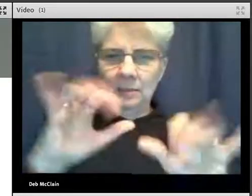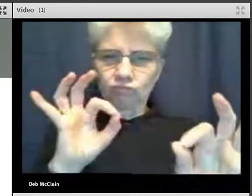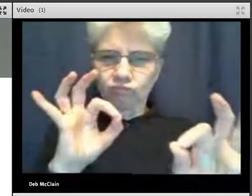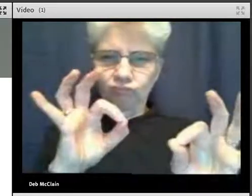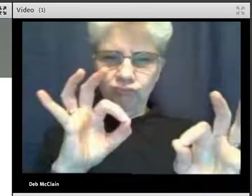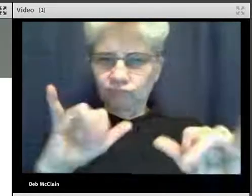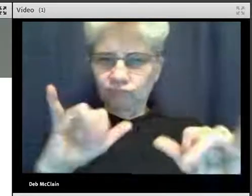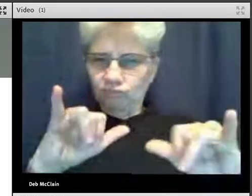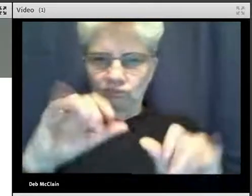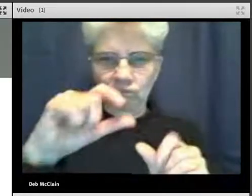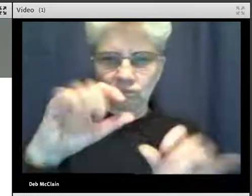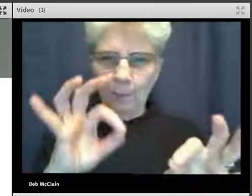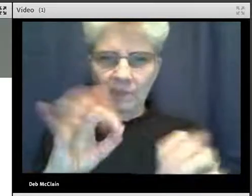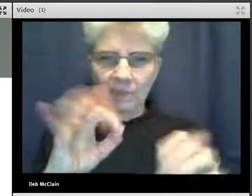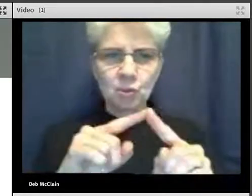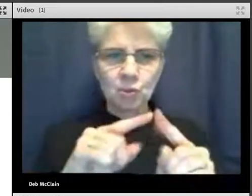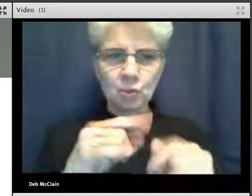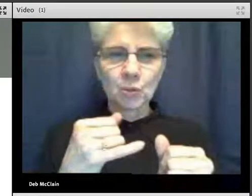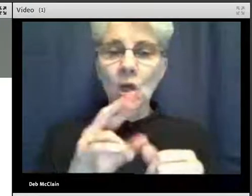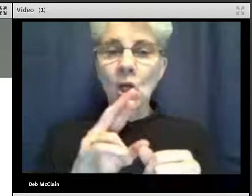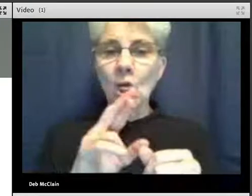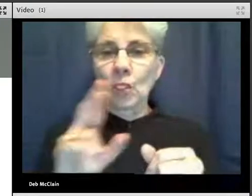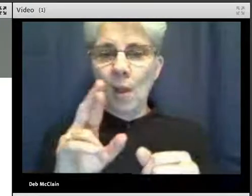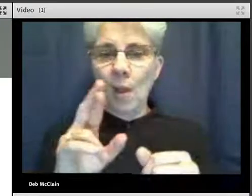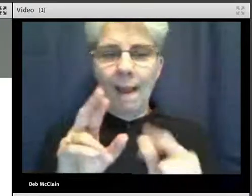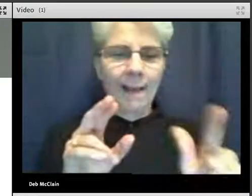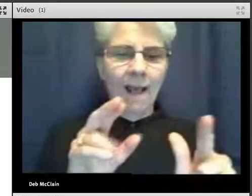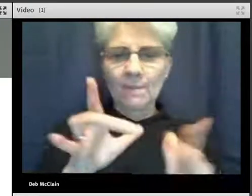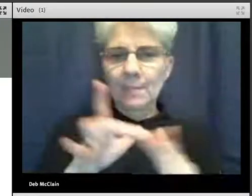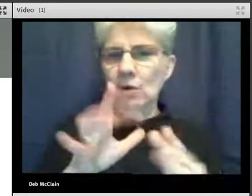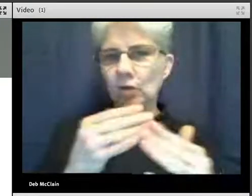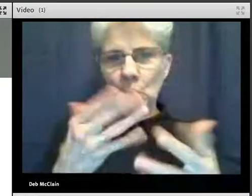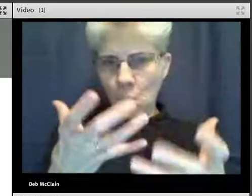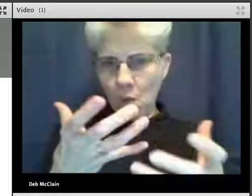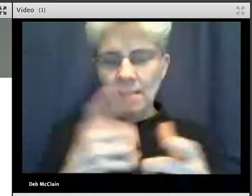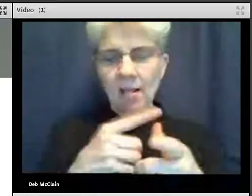So you're going to align that image to the left, to the right, to the middle, however you want to do it.